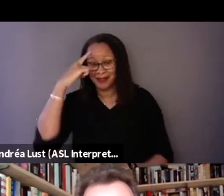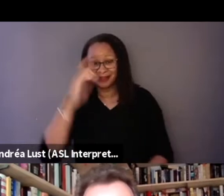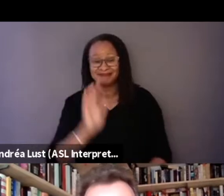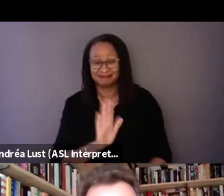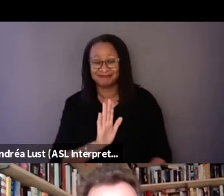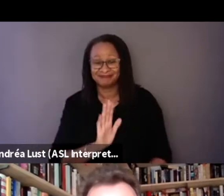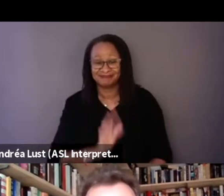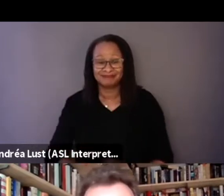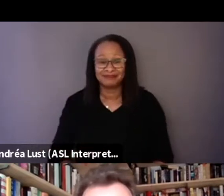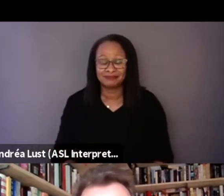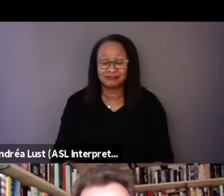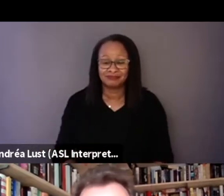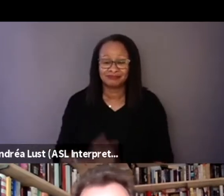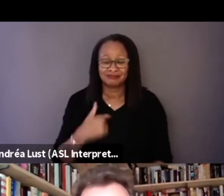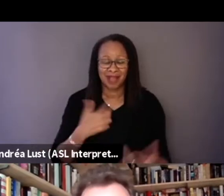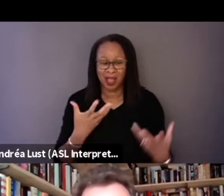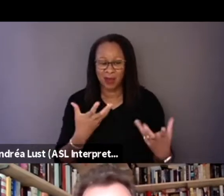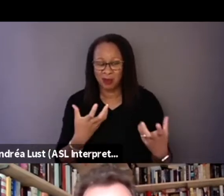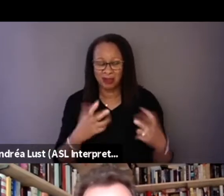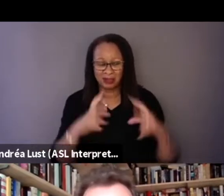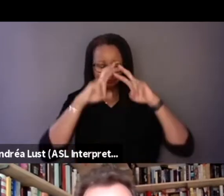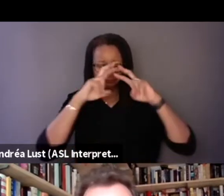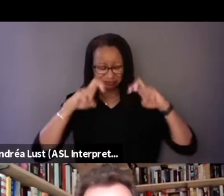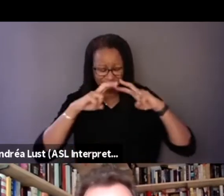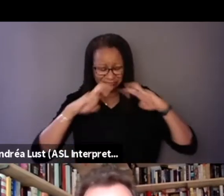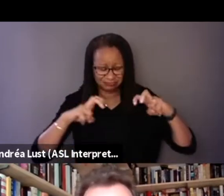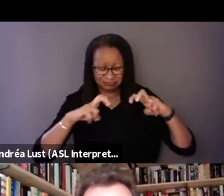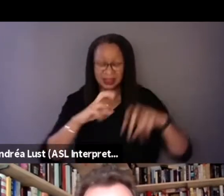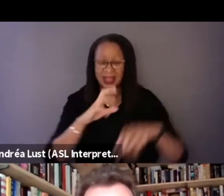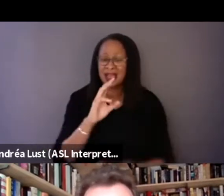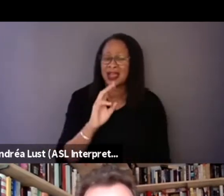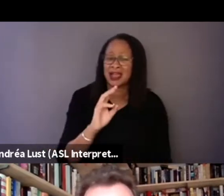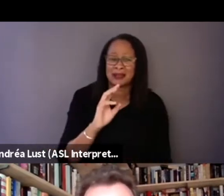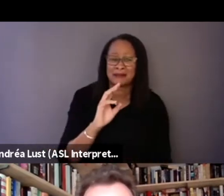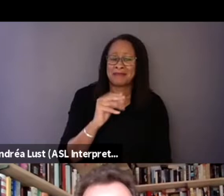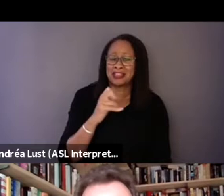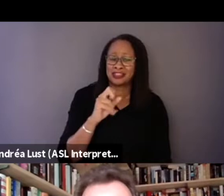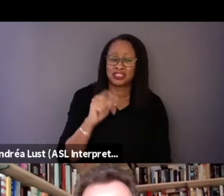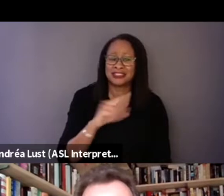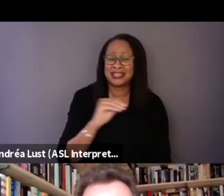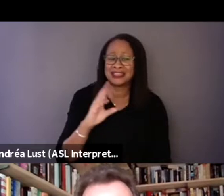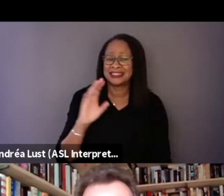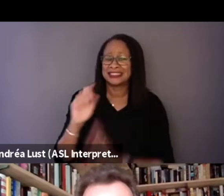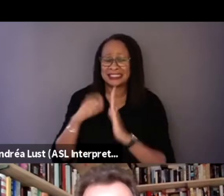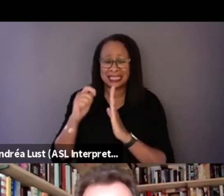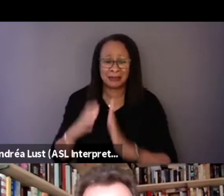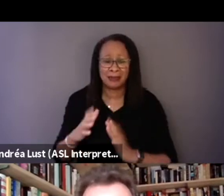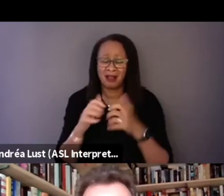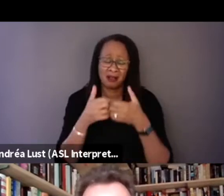I just wanna tear Mansion and cinema apart, and Ady will go out there and say,